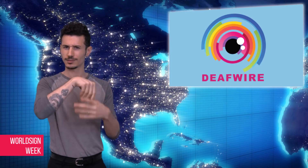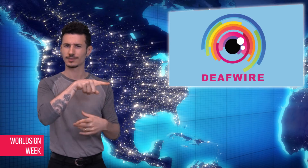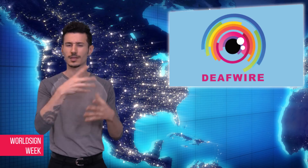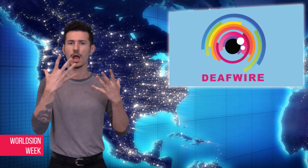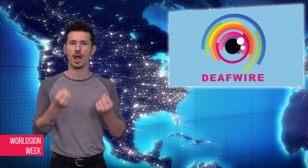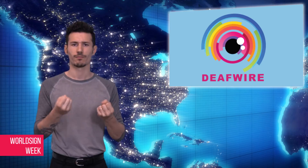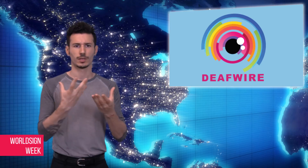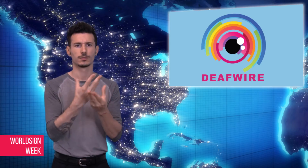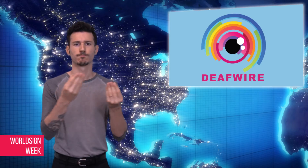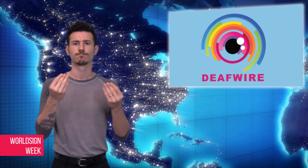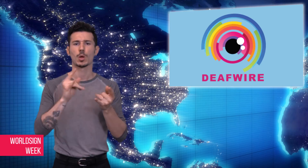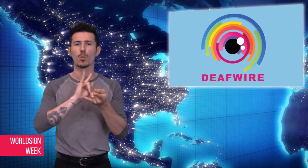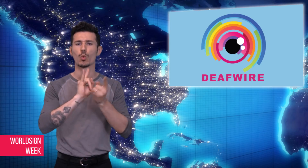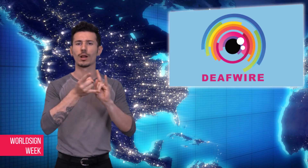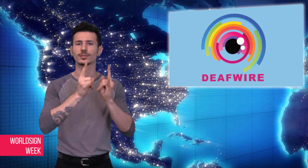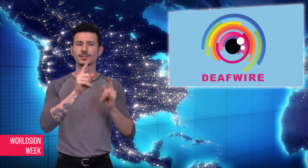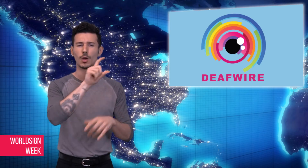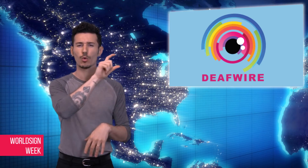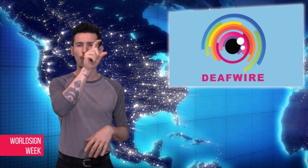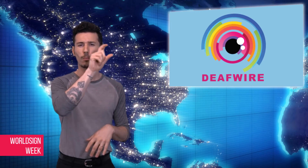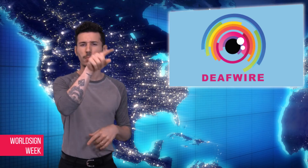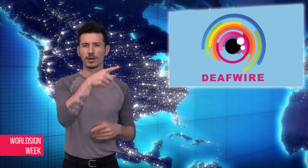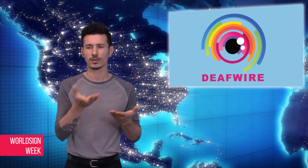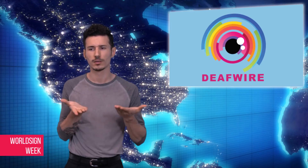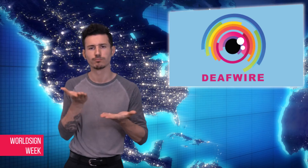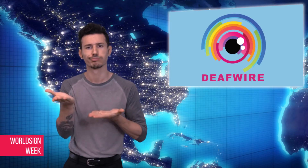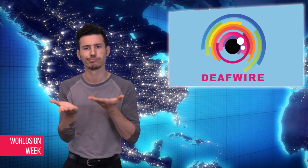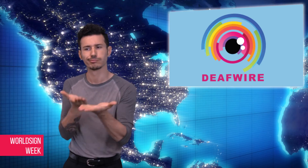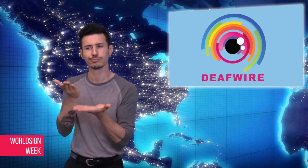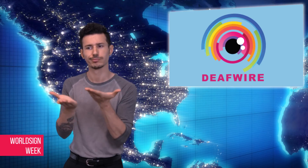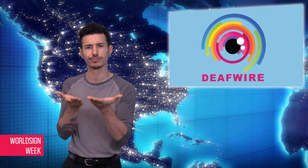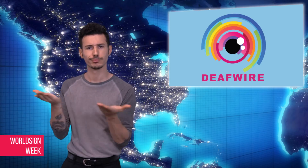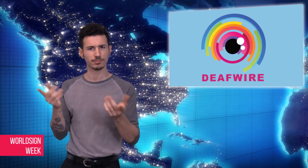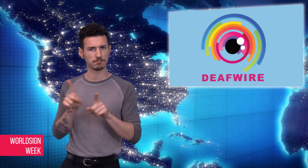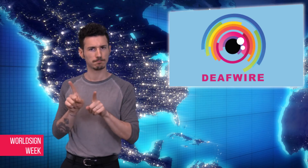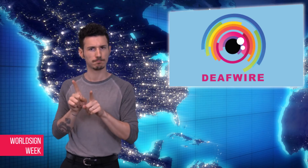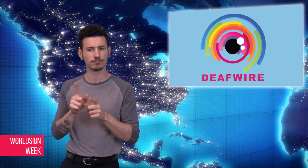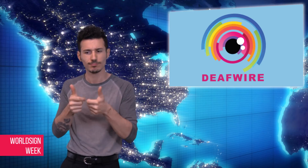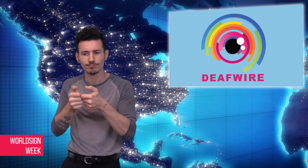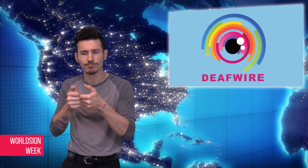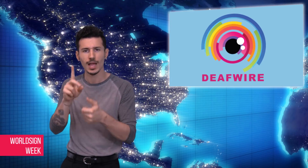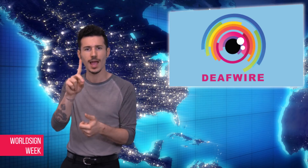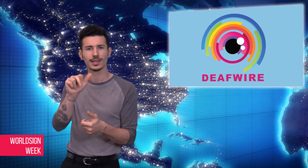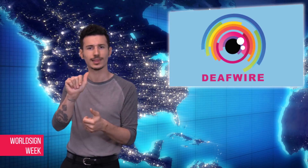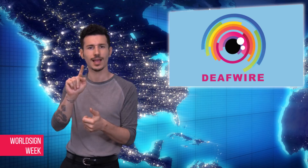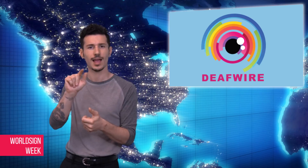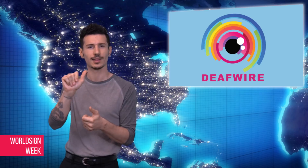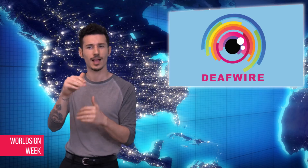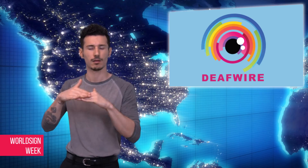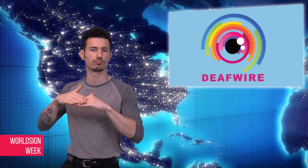unlimited data plans. Deaf people consume greater volume of data on